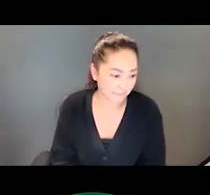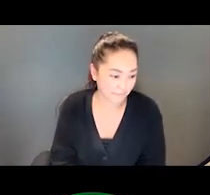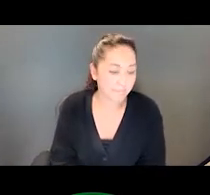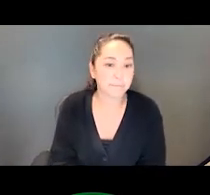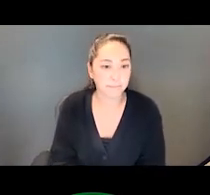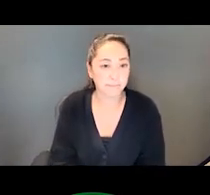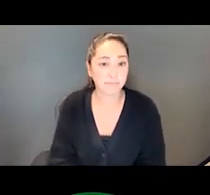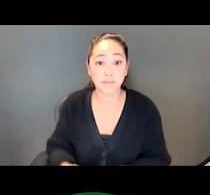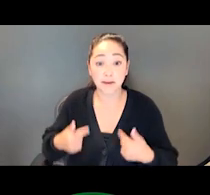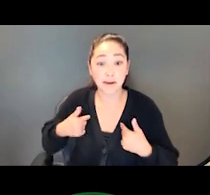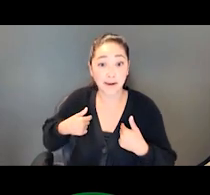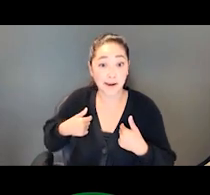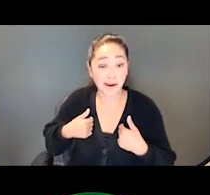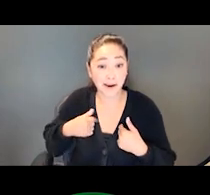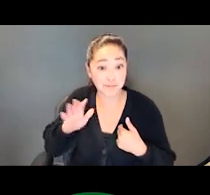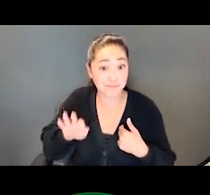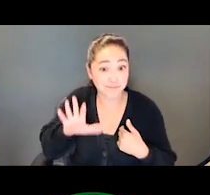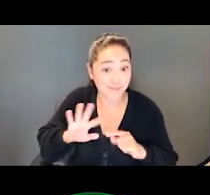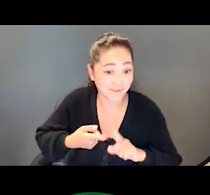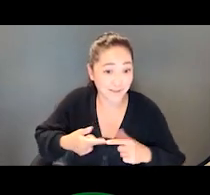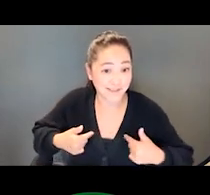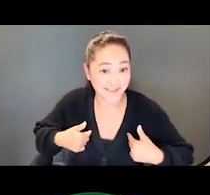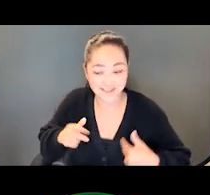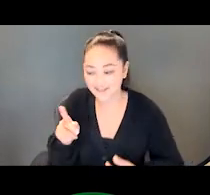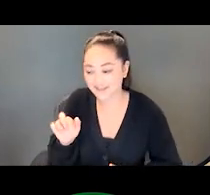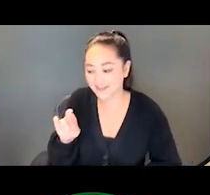I brought a marshmallow on a stick because I heard it was a campfire chat.